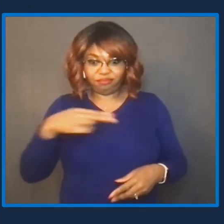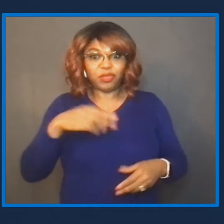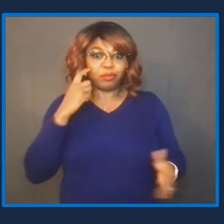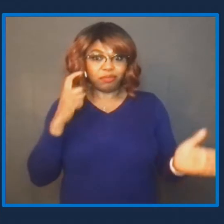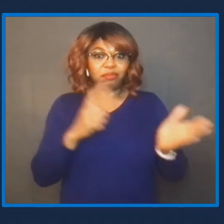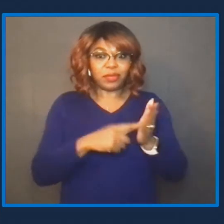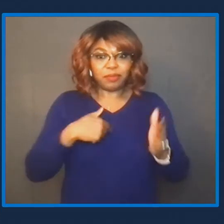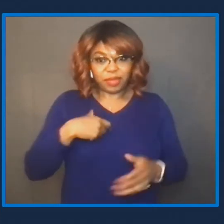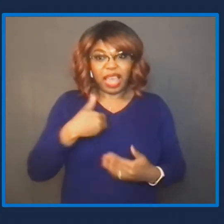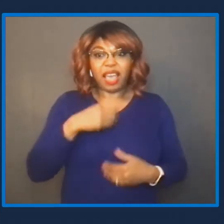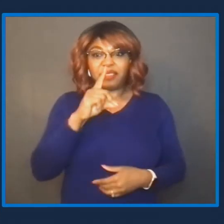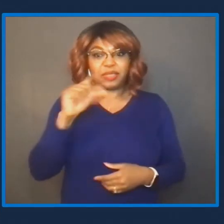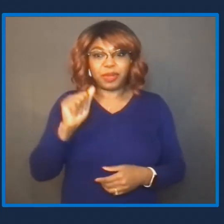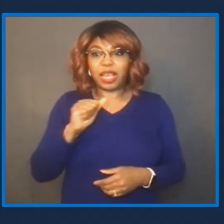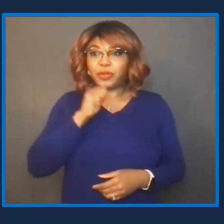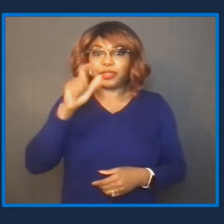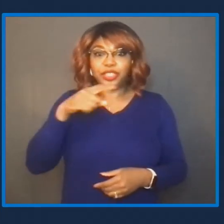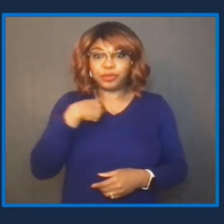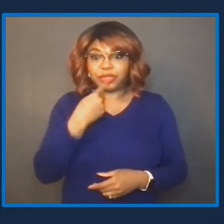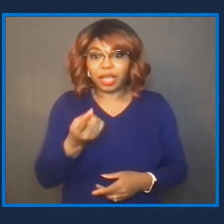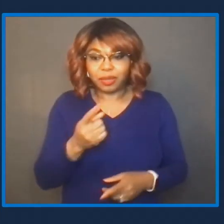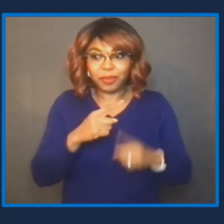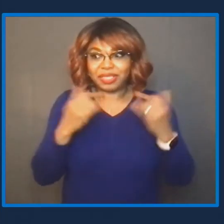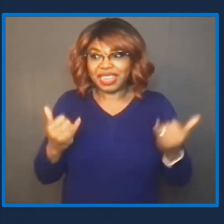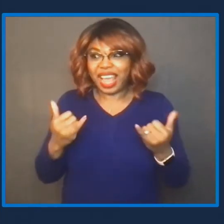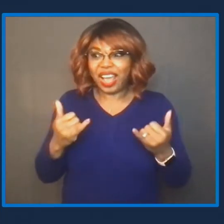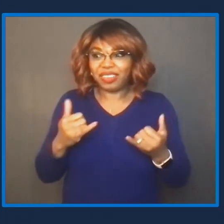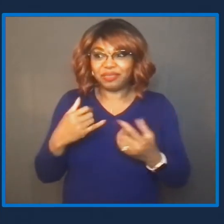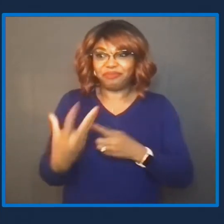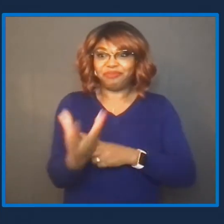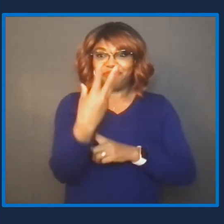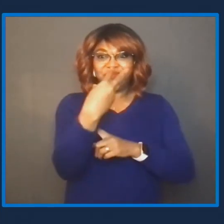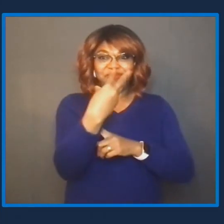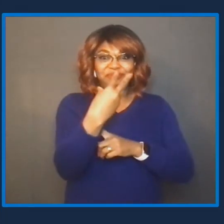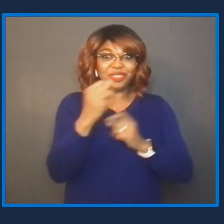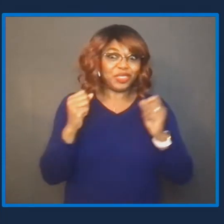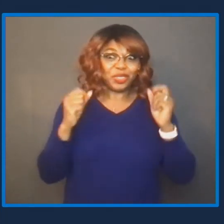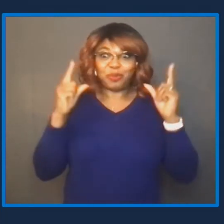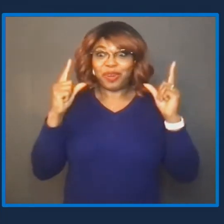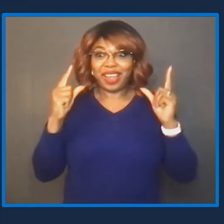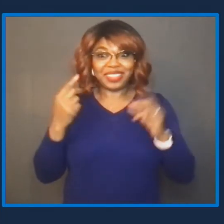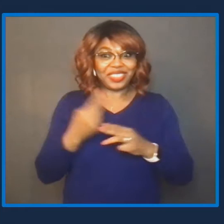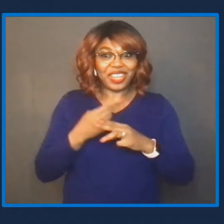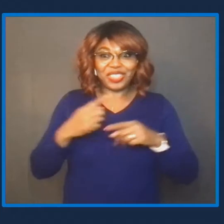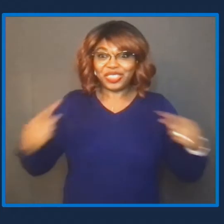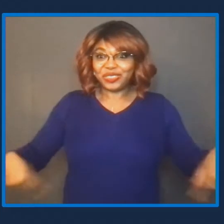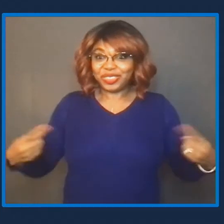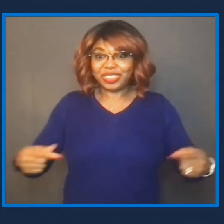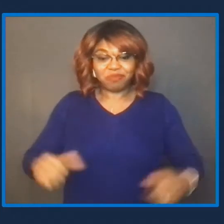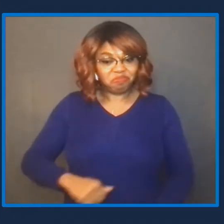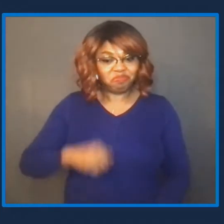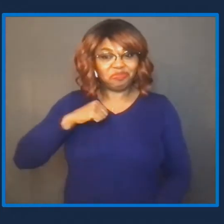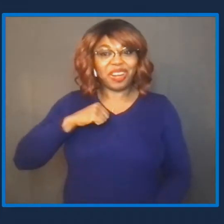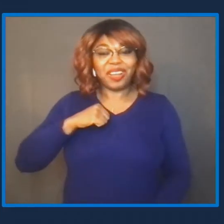But now that we're behind the camera surprise, I'm a wheelchair user. Proud of it. Well, folks, thank you for coming back.